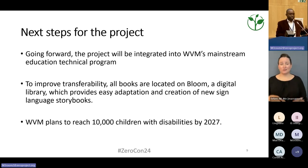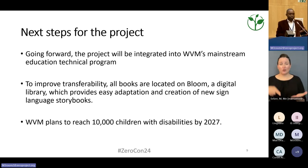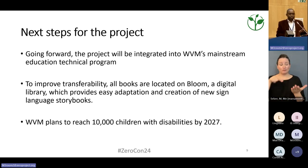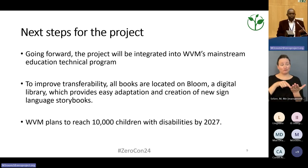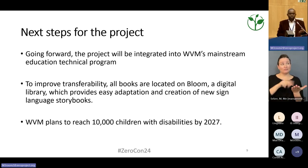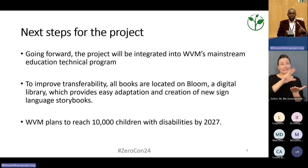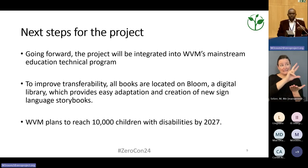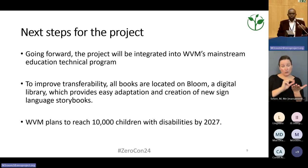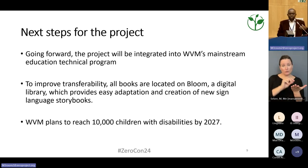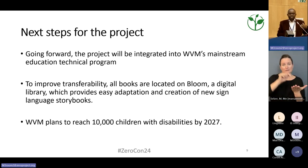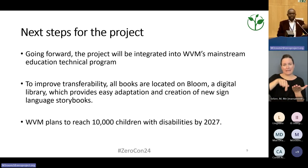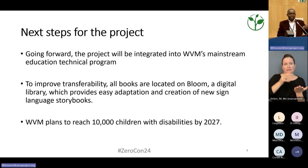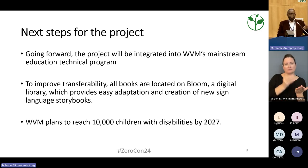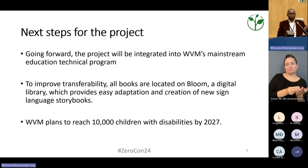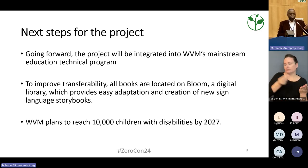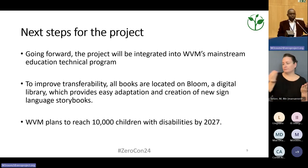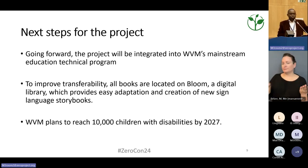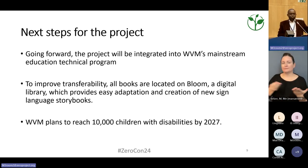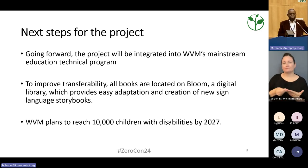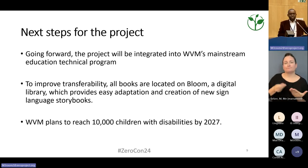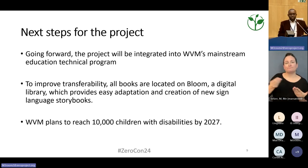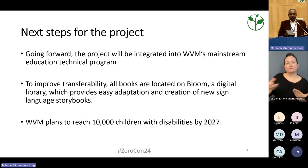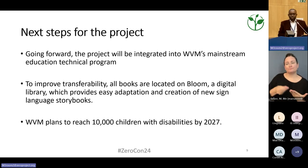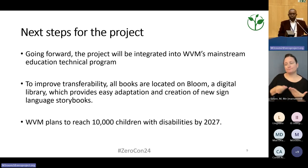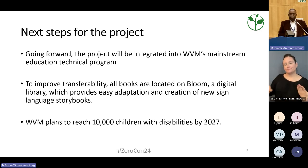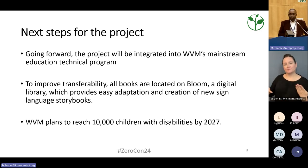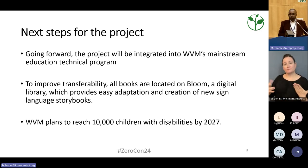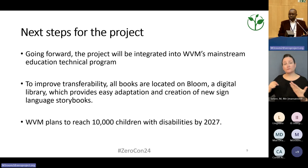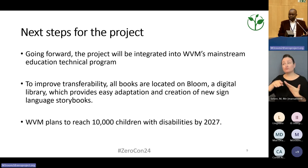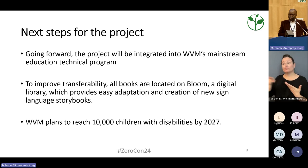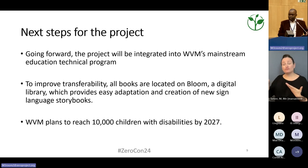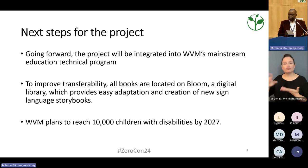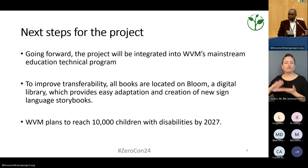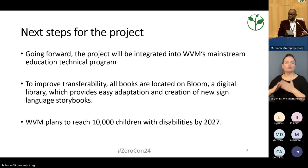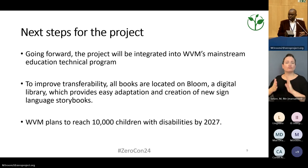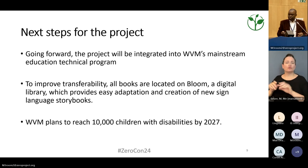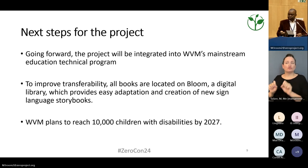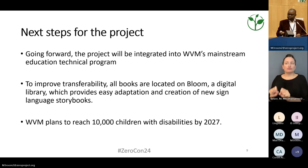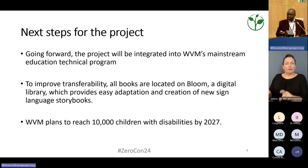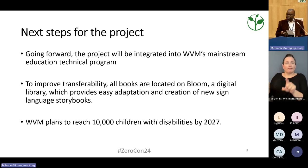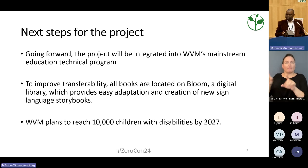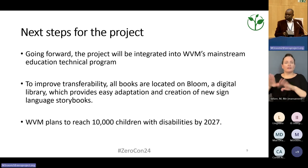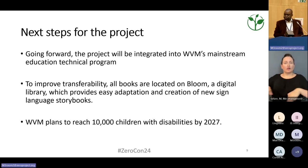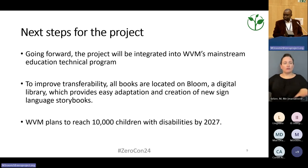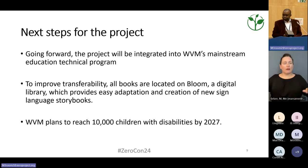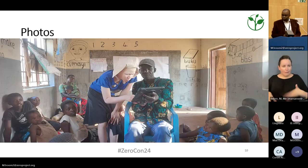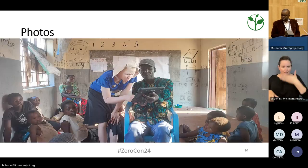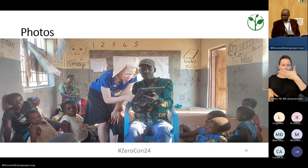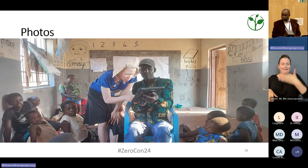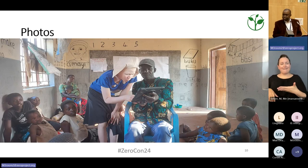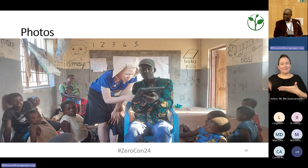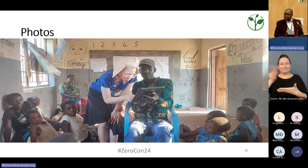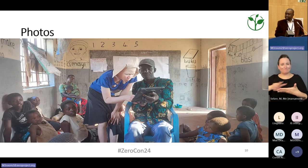to transfer them, and we want to get them to the community where children can use them. Basically,